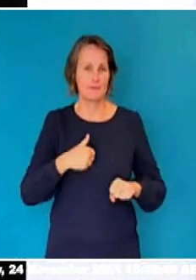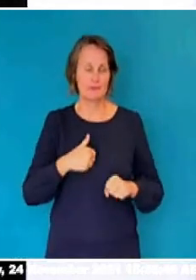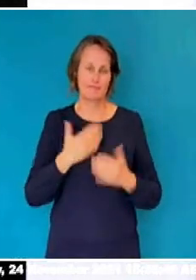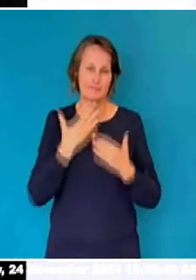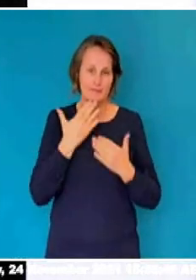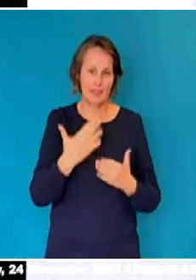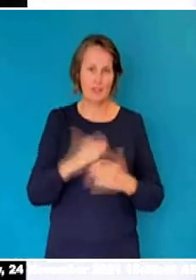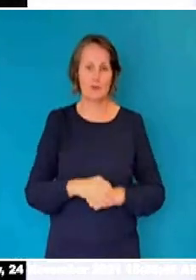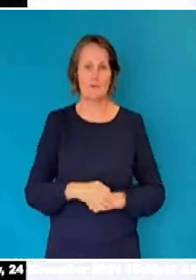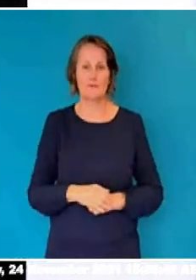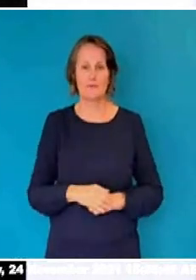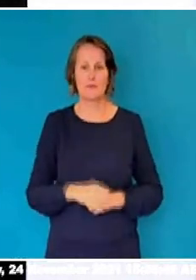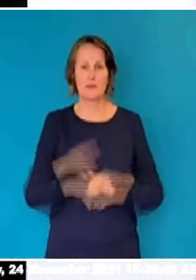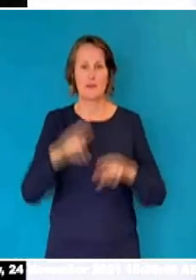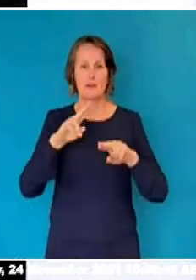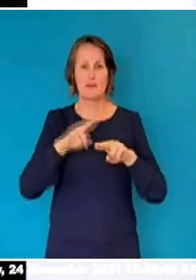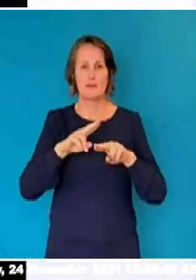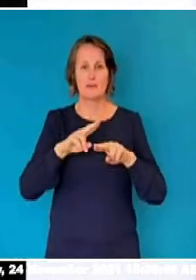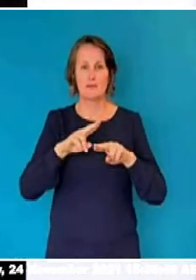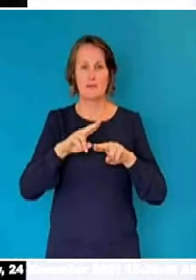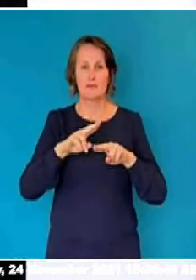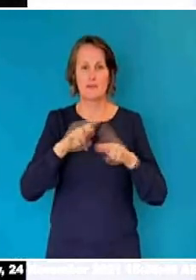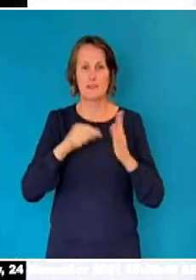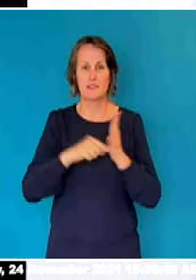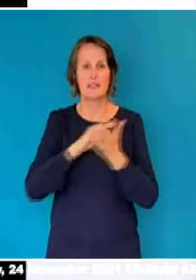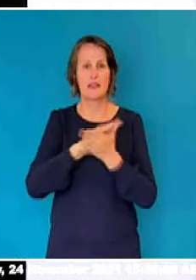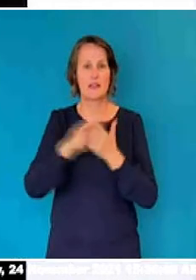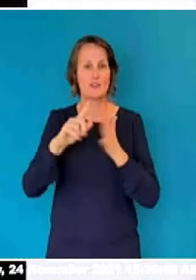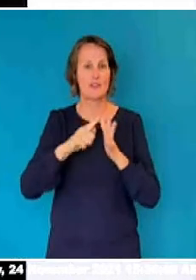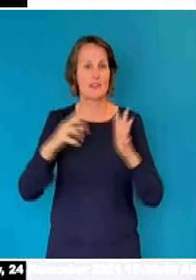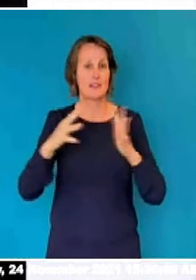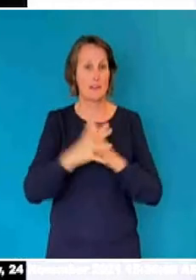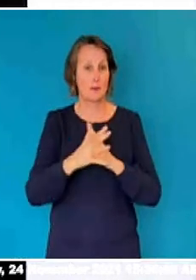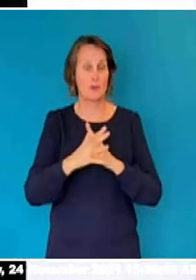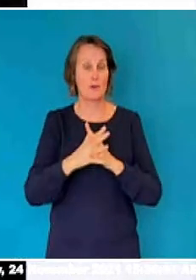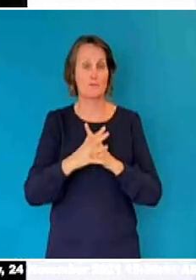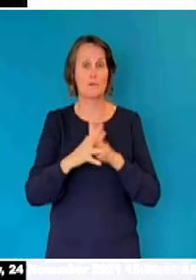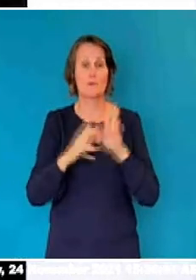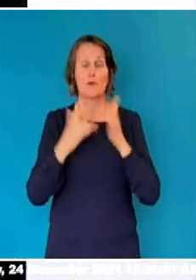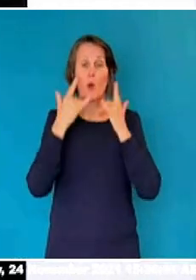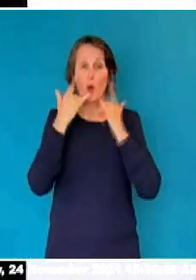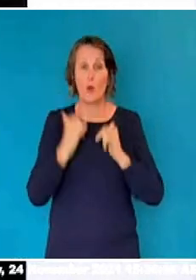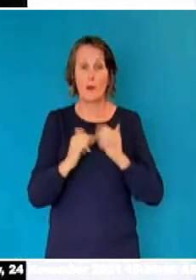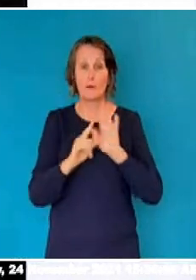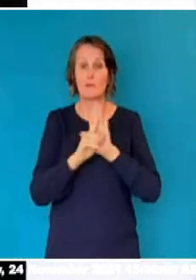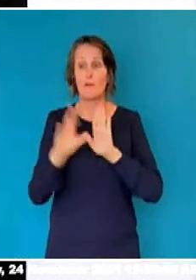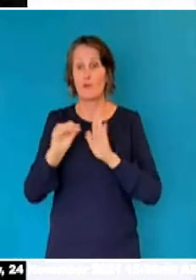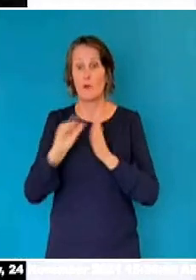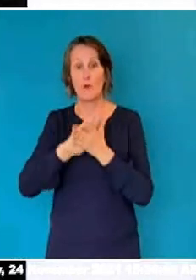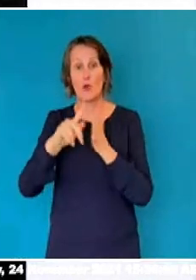Thew, T H E W, initial P, of counsel instructed by Herbert Smith Freehills for